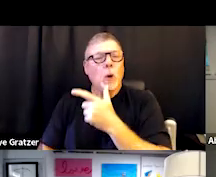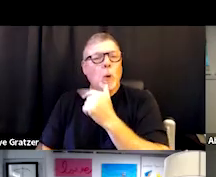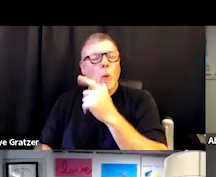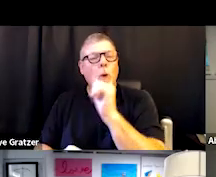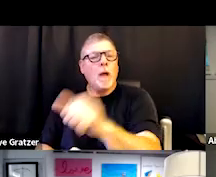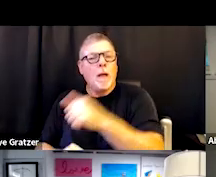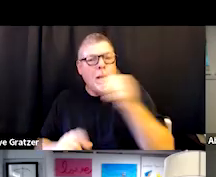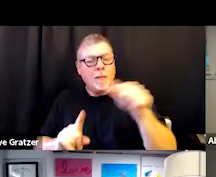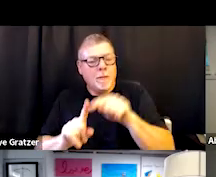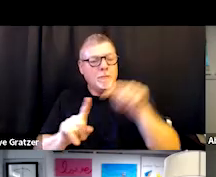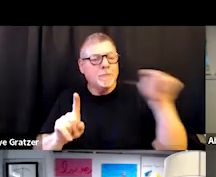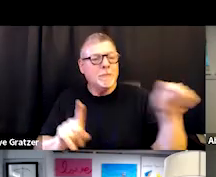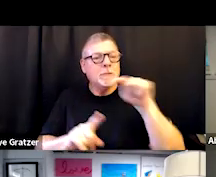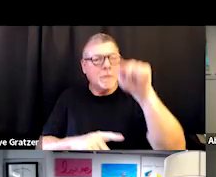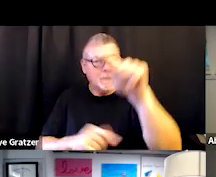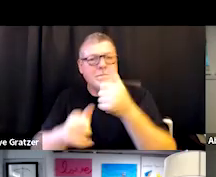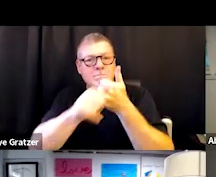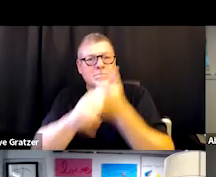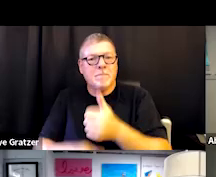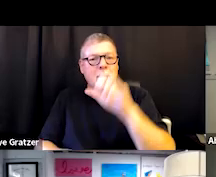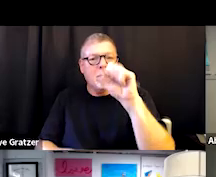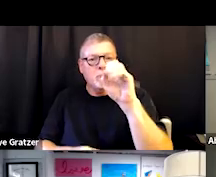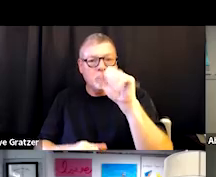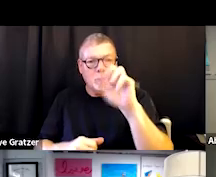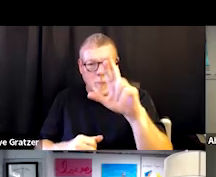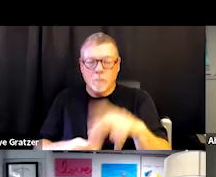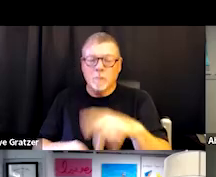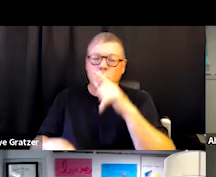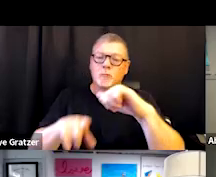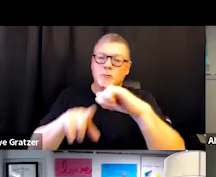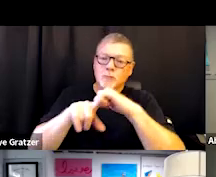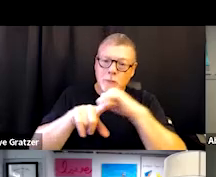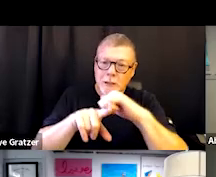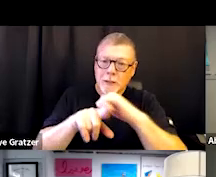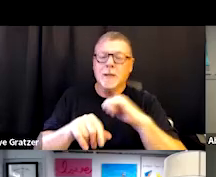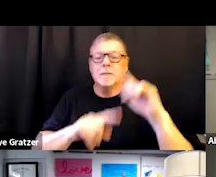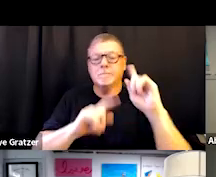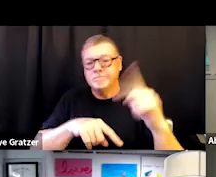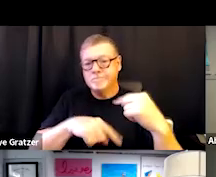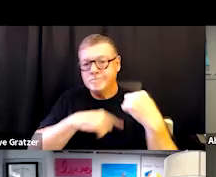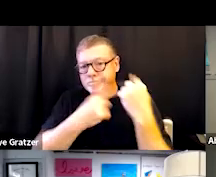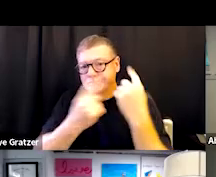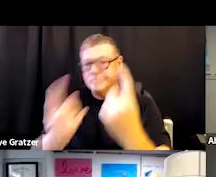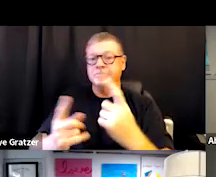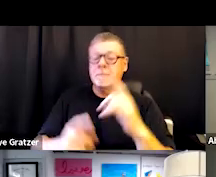that are kind of doing SOAR work, right? That are trained in SOAR, have been doing SOAR work, because it might be an opportunity